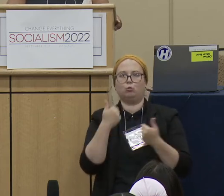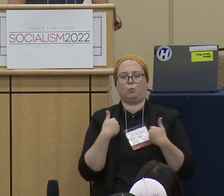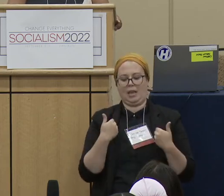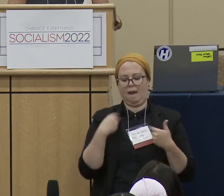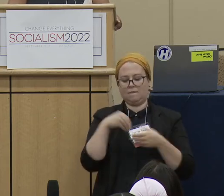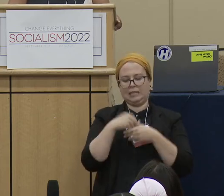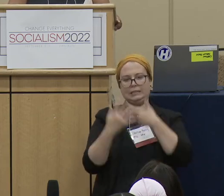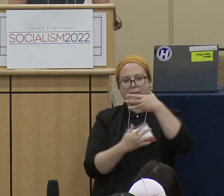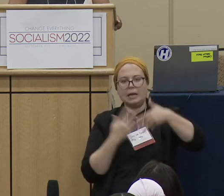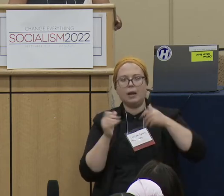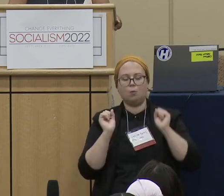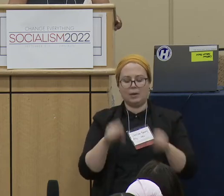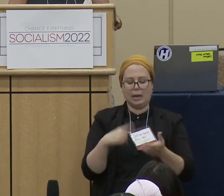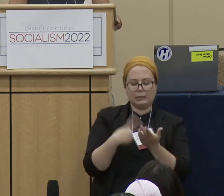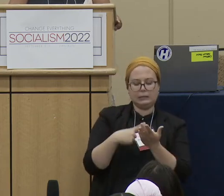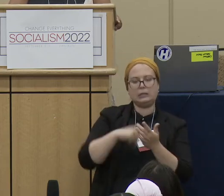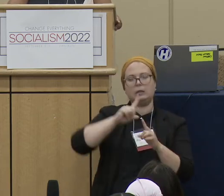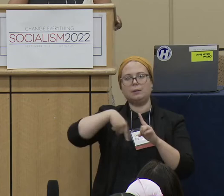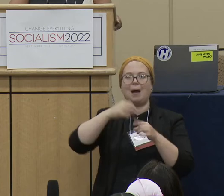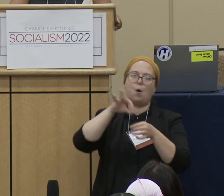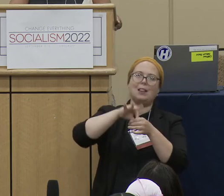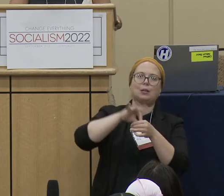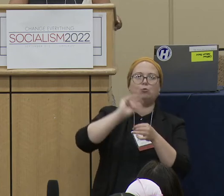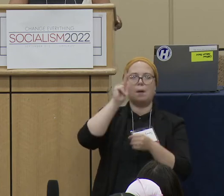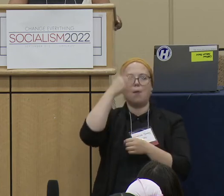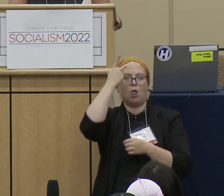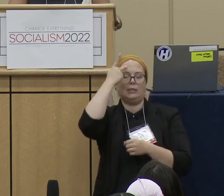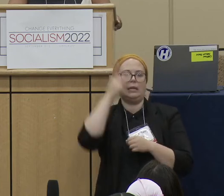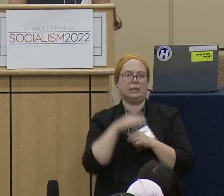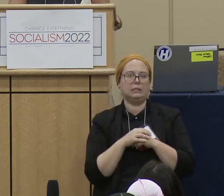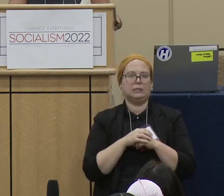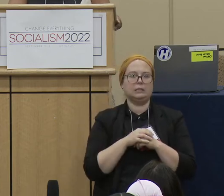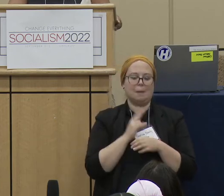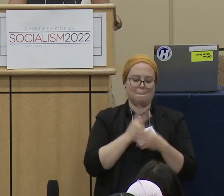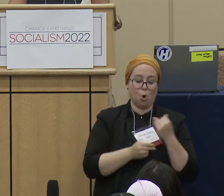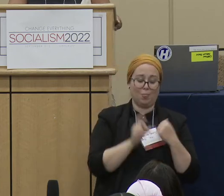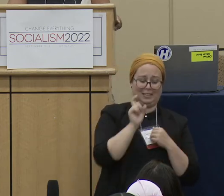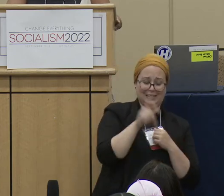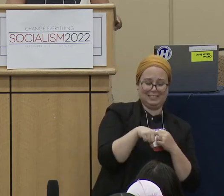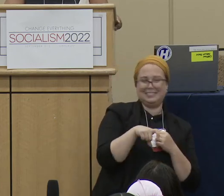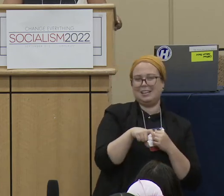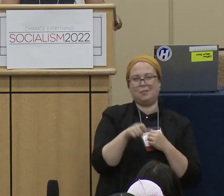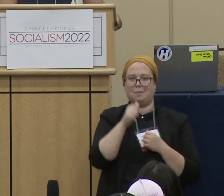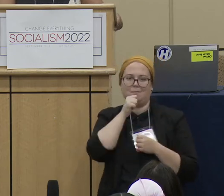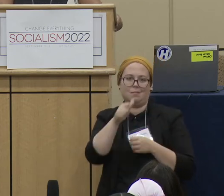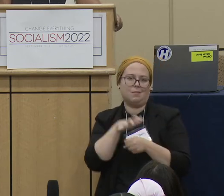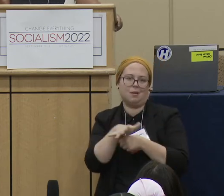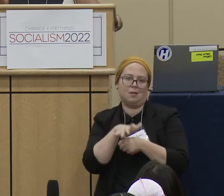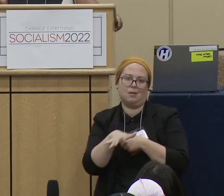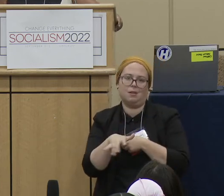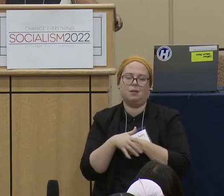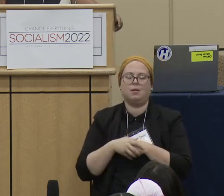we have in this society, and there's a big discussion we could have about electoral politics, which are both